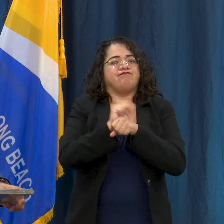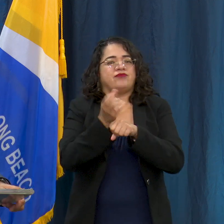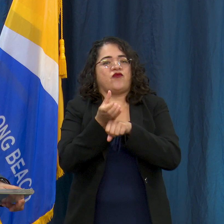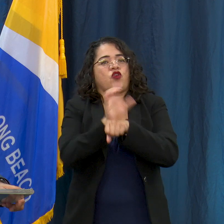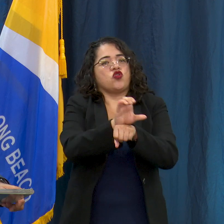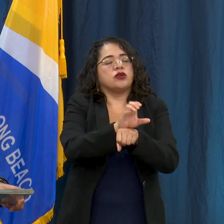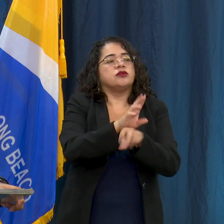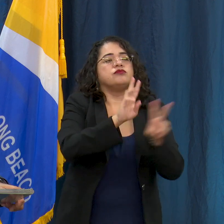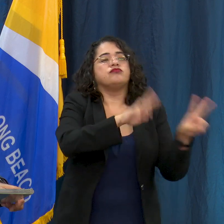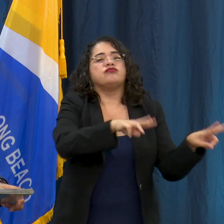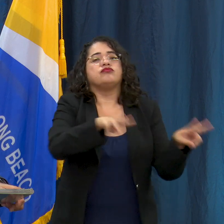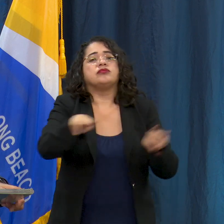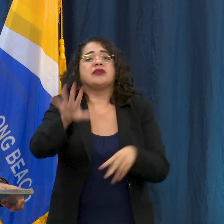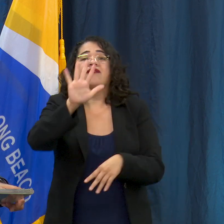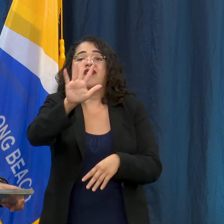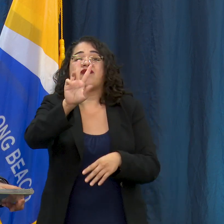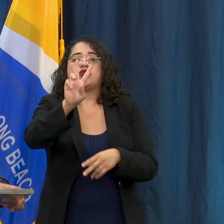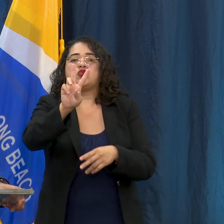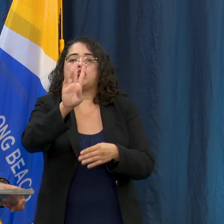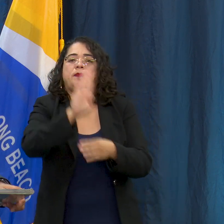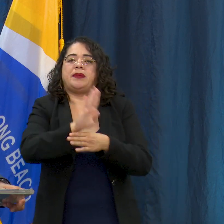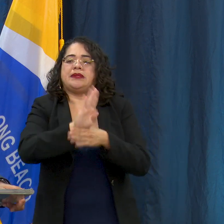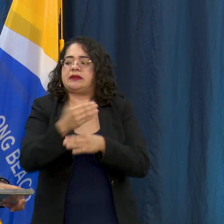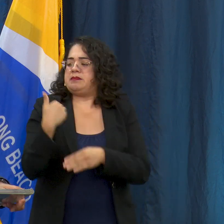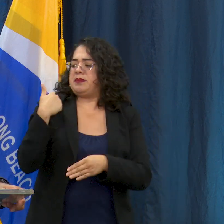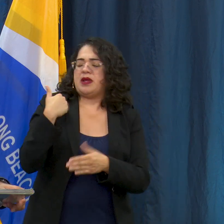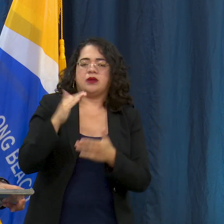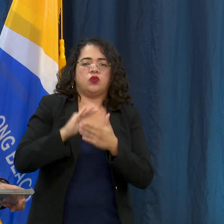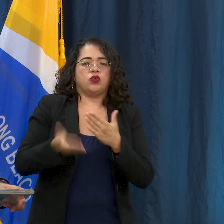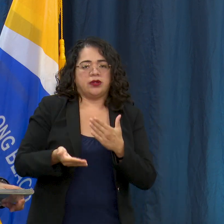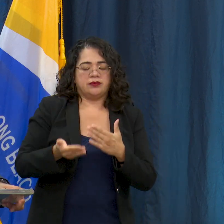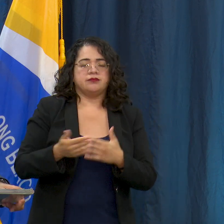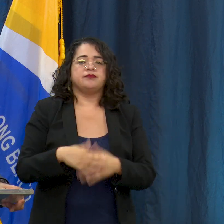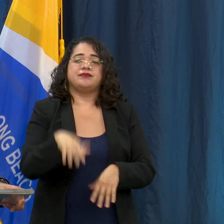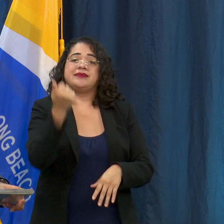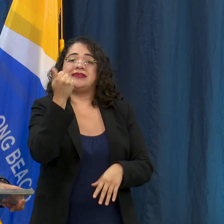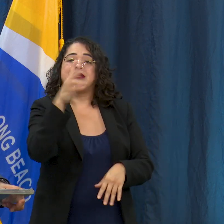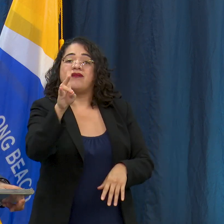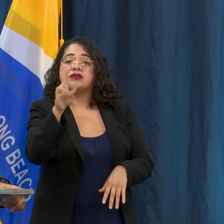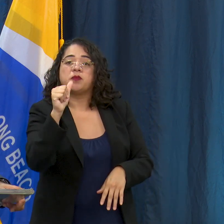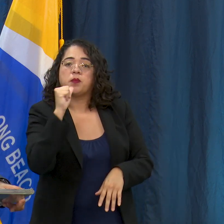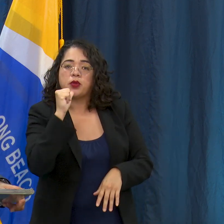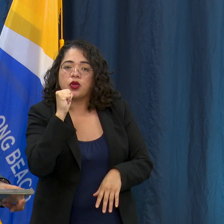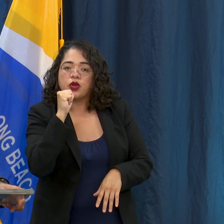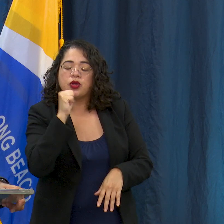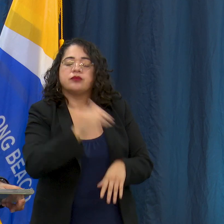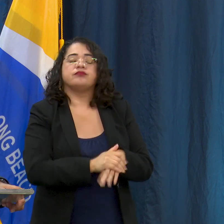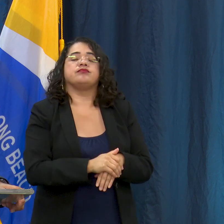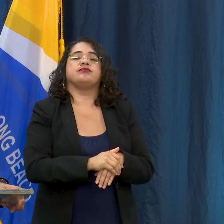out to 52 businesses this last weekend. That included 17 bars and 9 nail